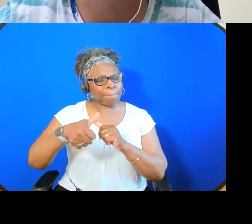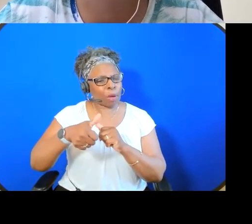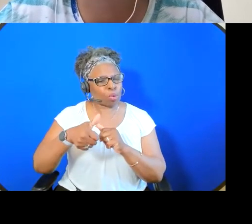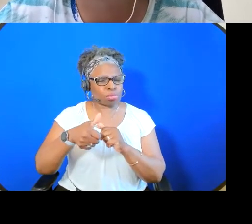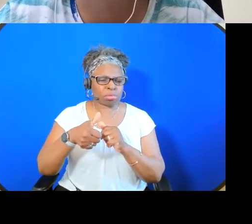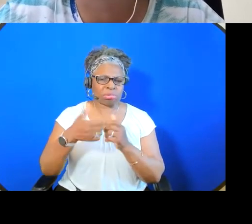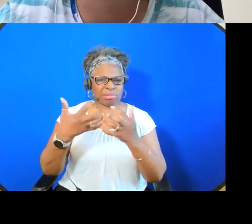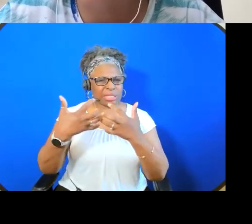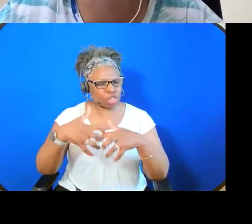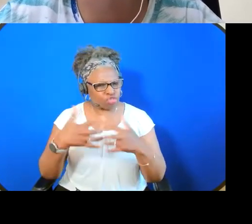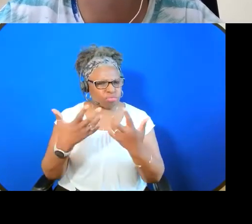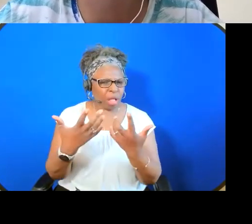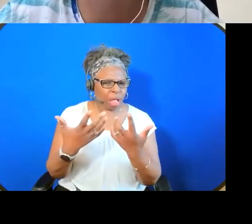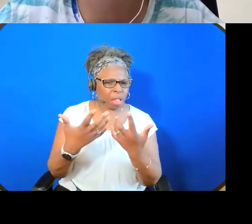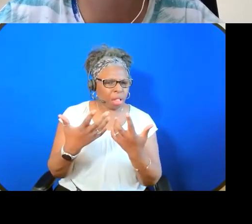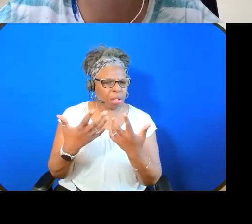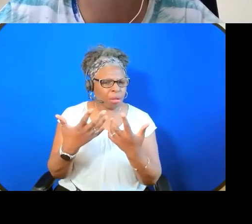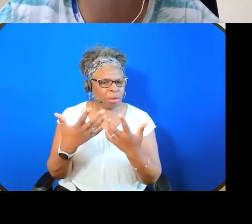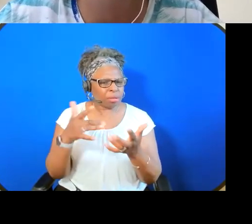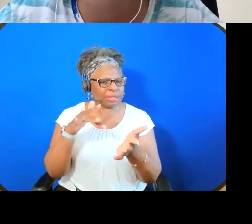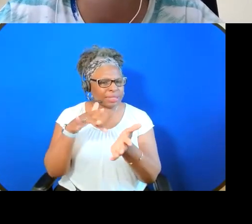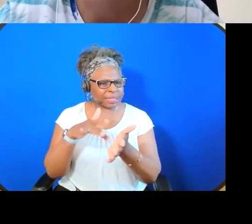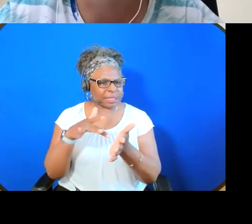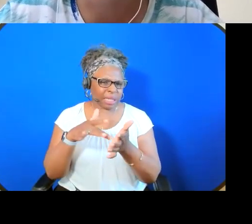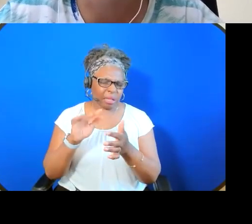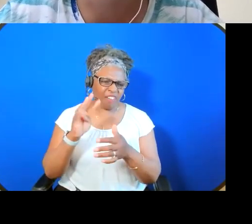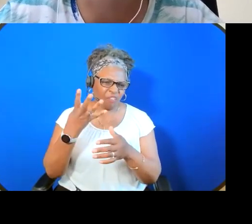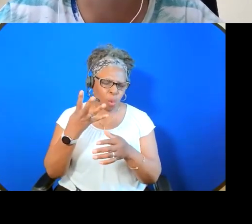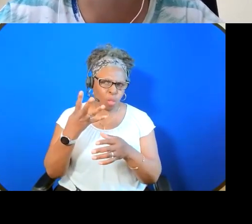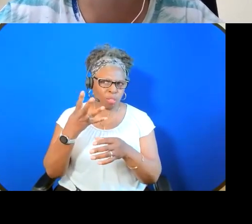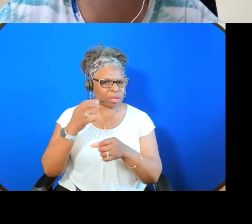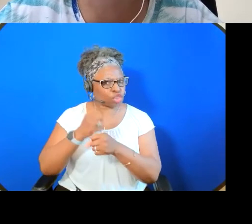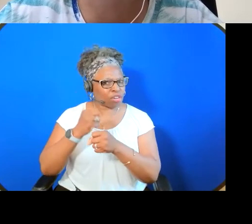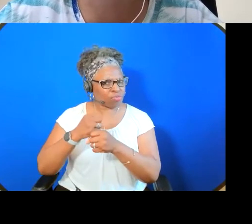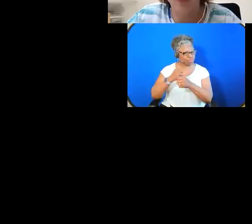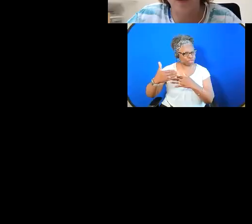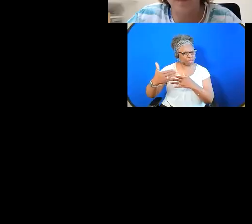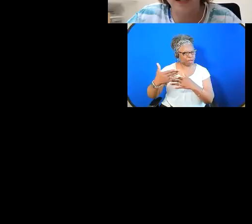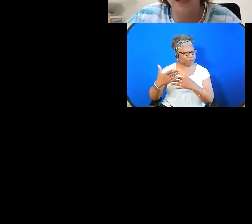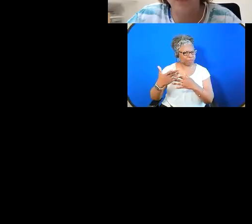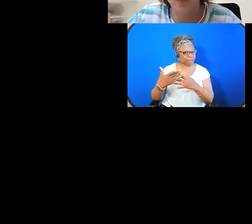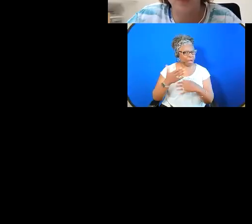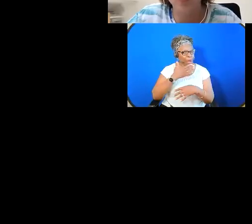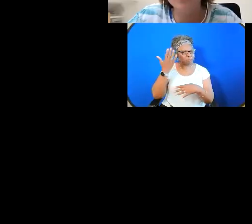third or fourth now generation of unemployment. So, when Poland moved from, from the communist,